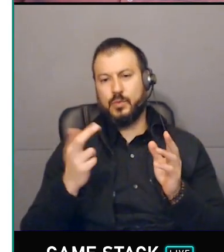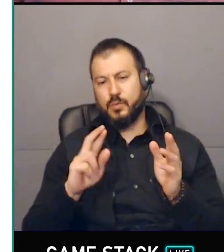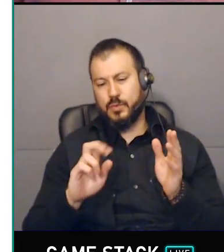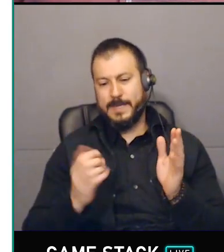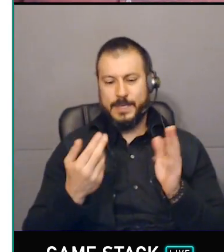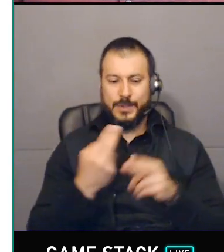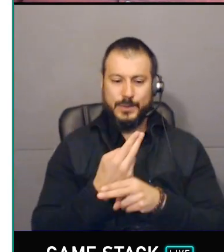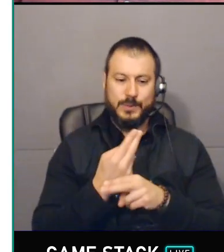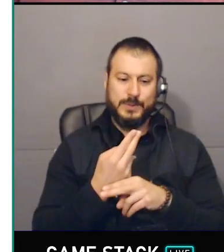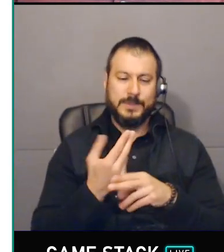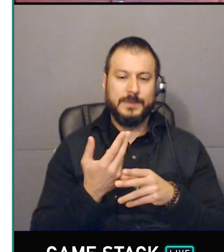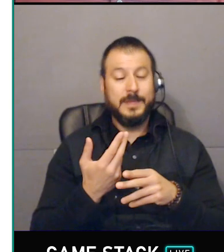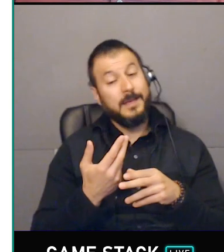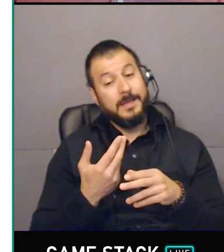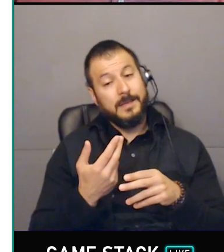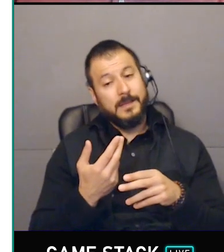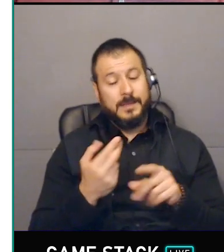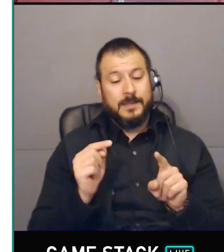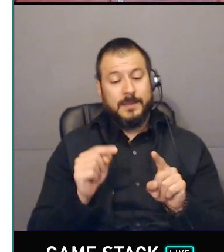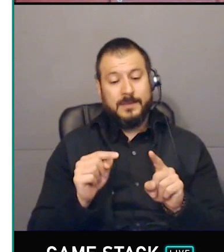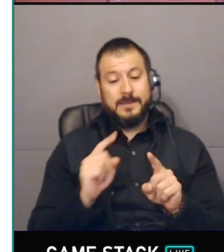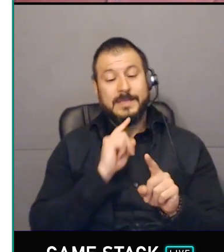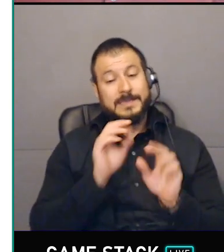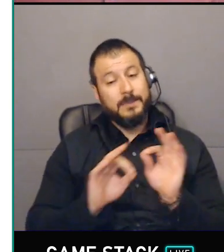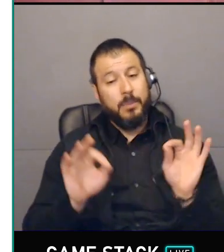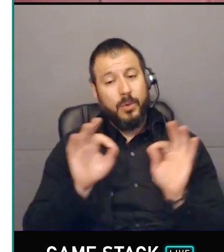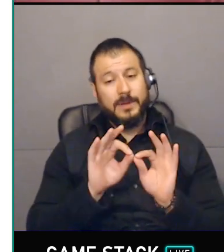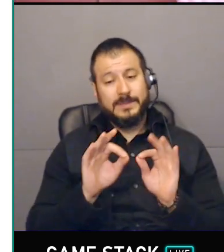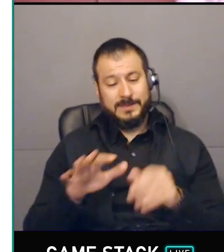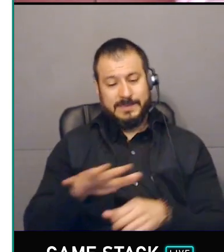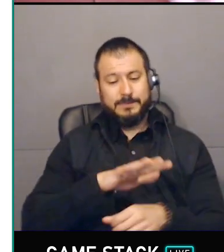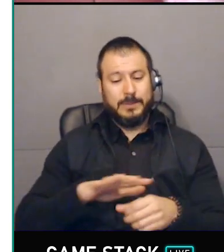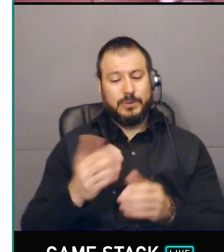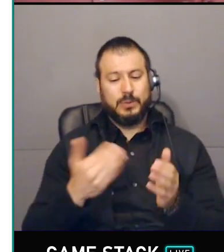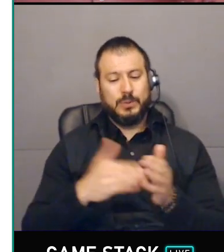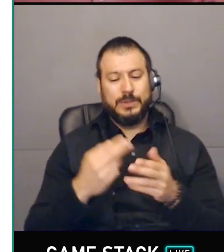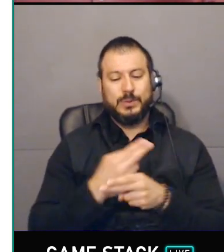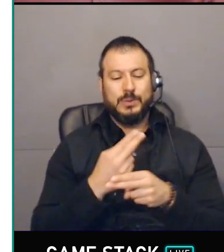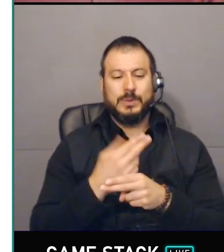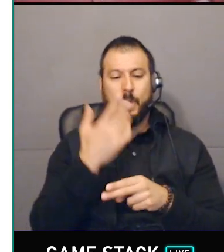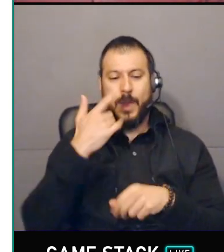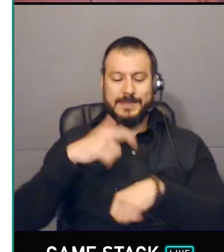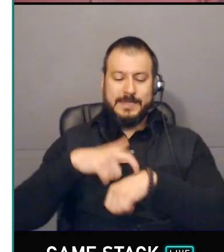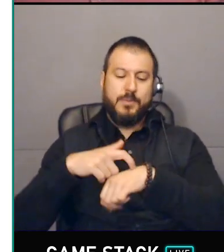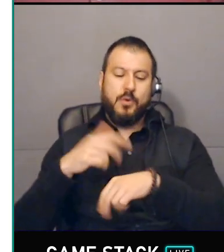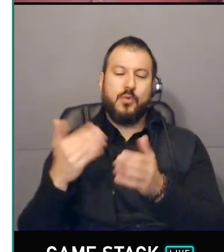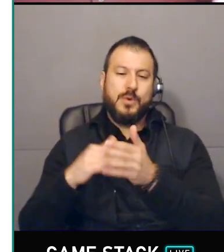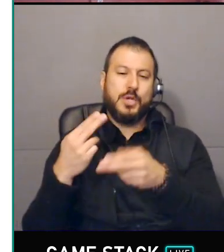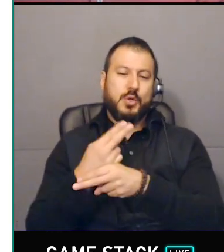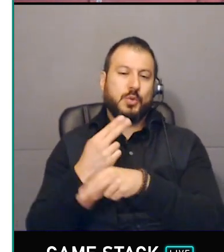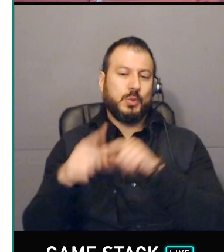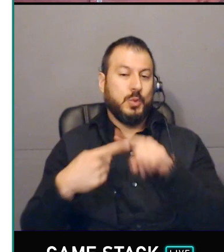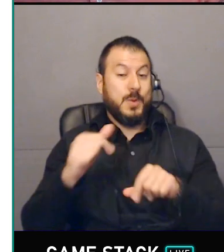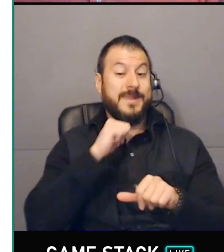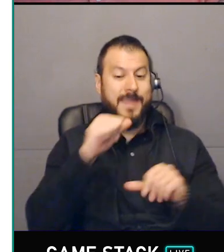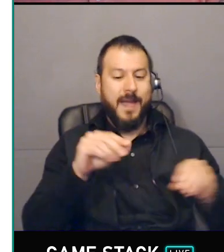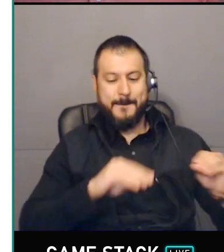Now it turns out that spatial reuse actually is important, because temporal reuse looks good when you're not moving,